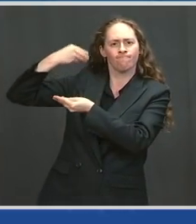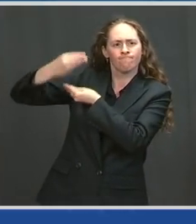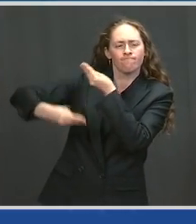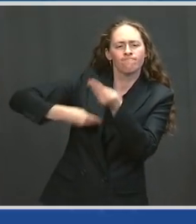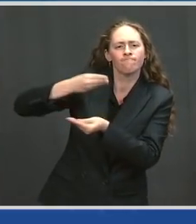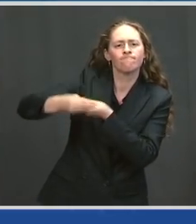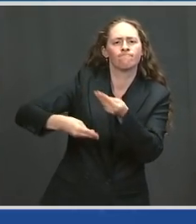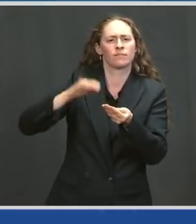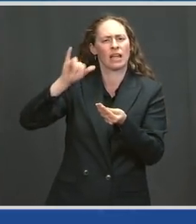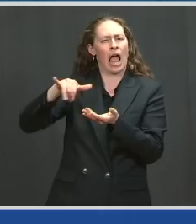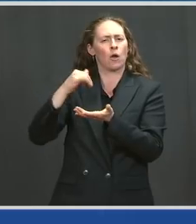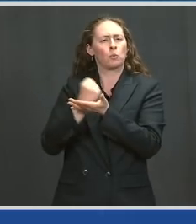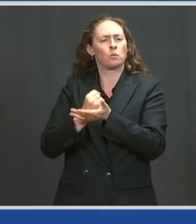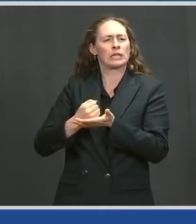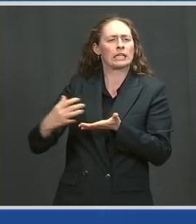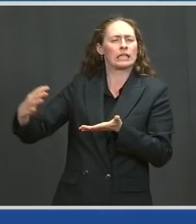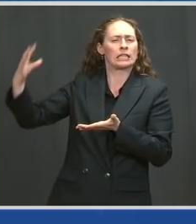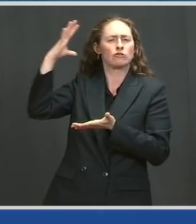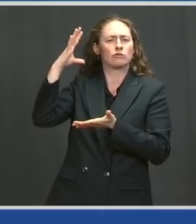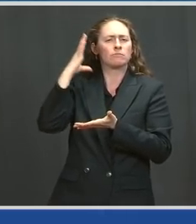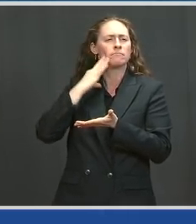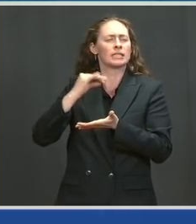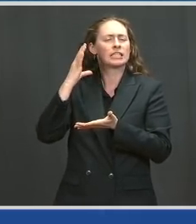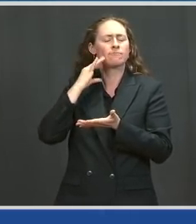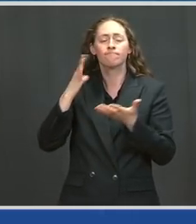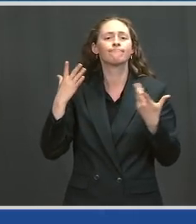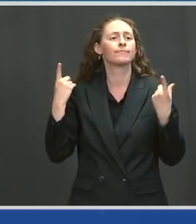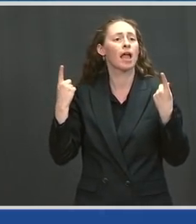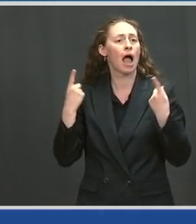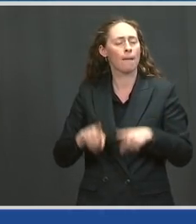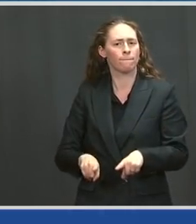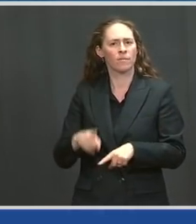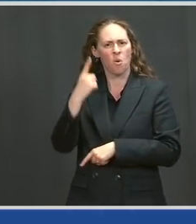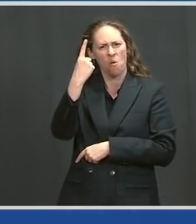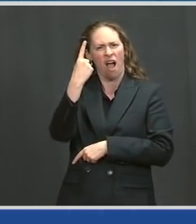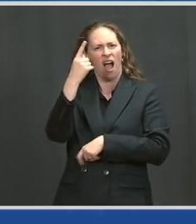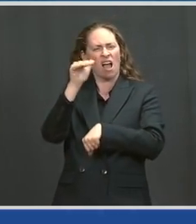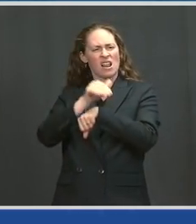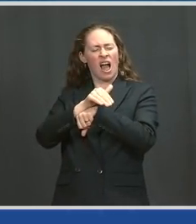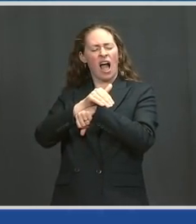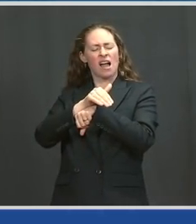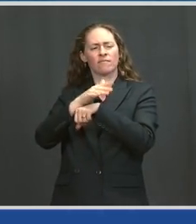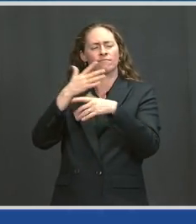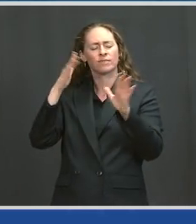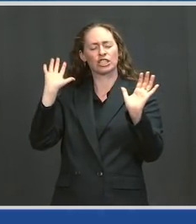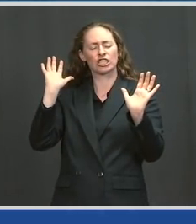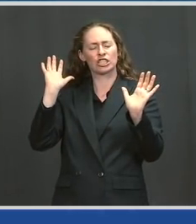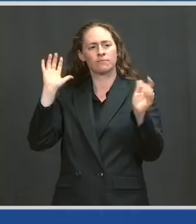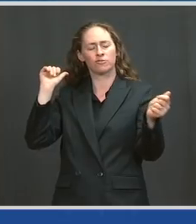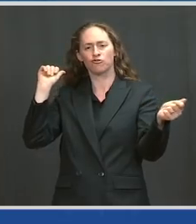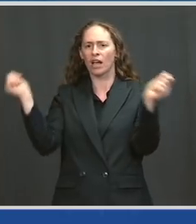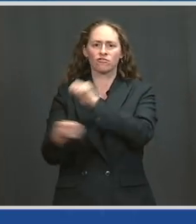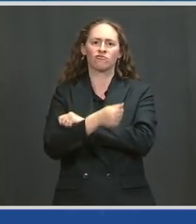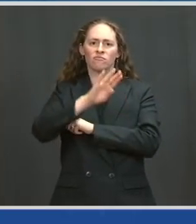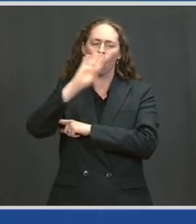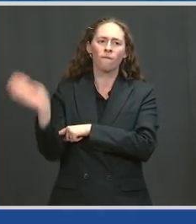One night changed everything. Everything changed. While Green was a community to itself,